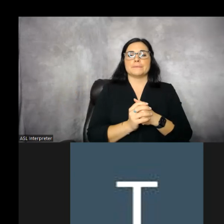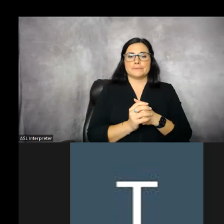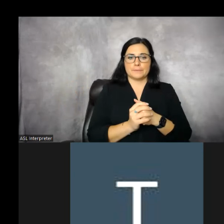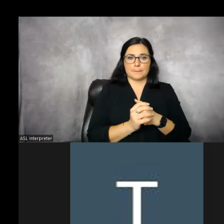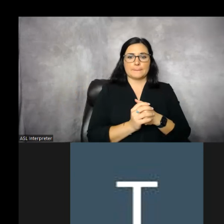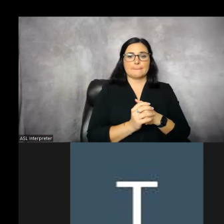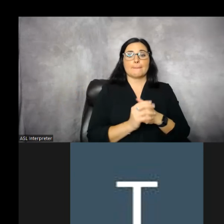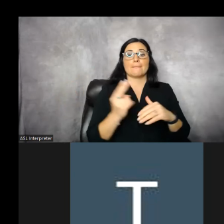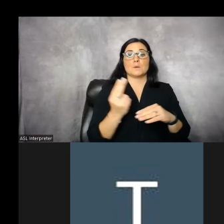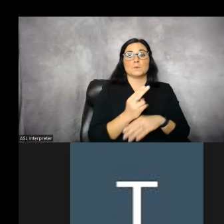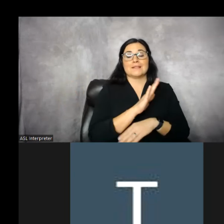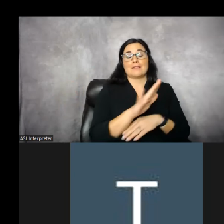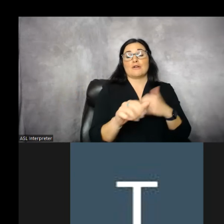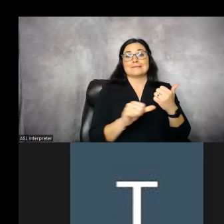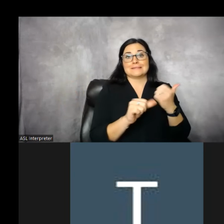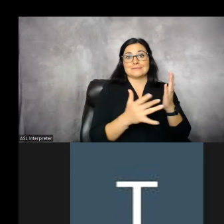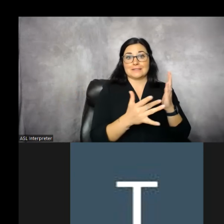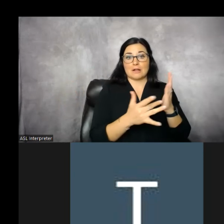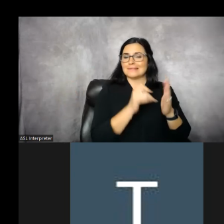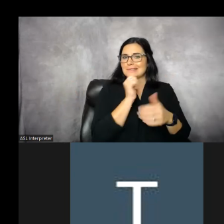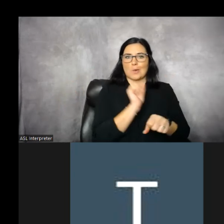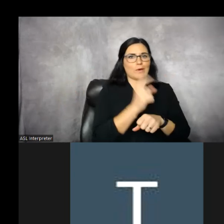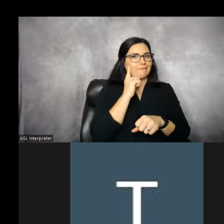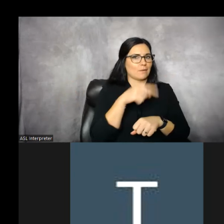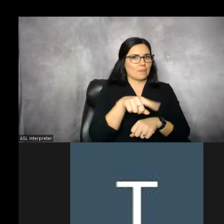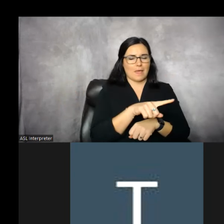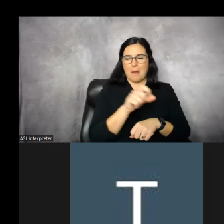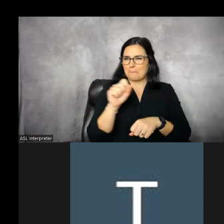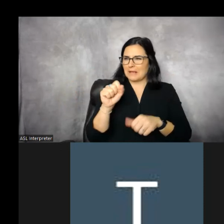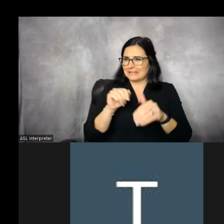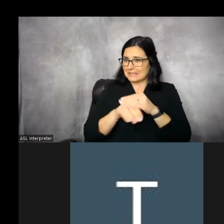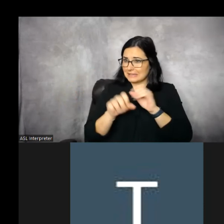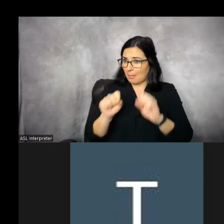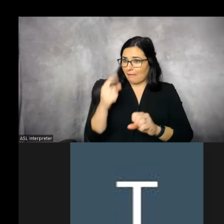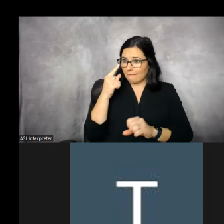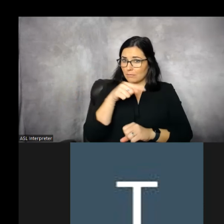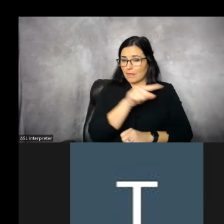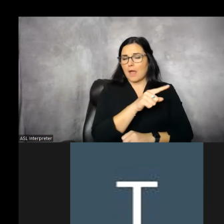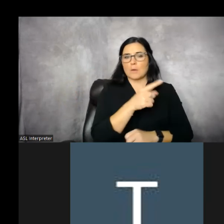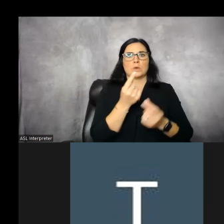using their assistive technology doesn't work for them. Is it accessible for them? Whatever it is that they're trying to access.